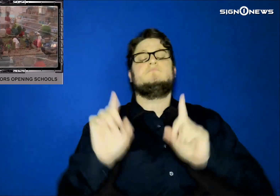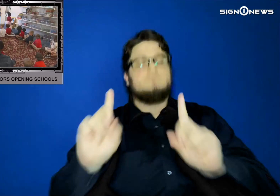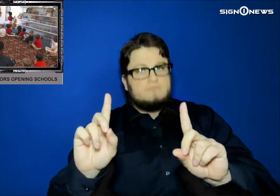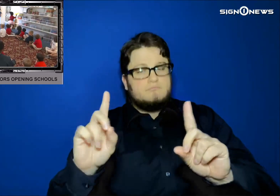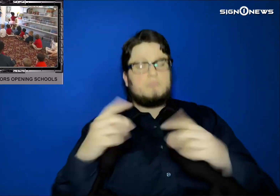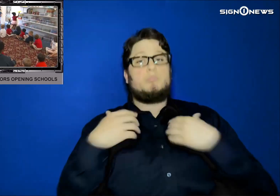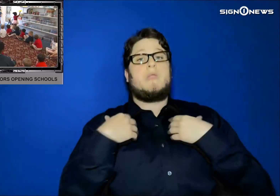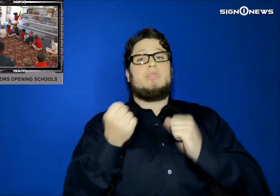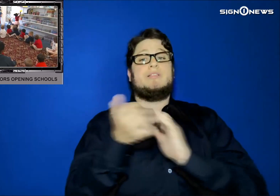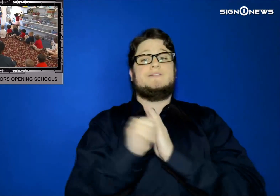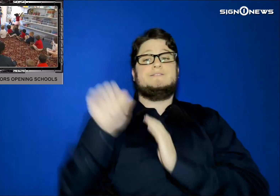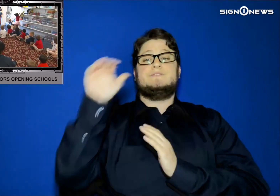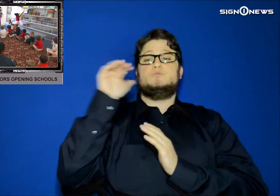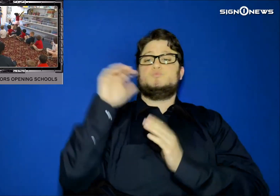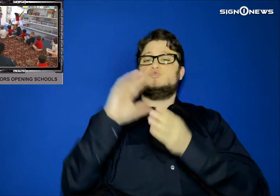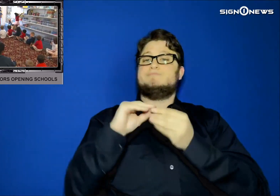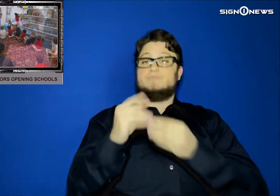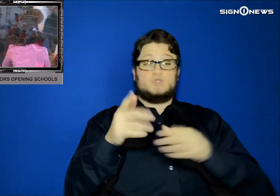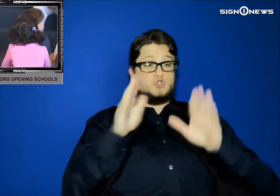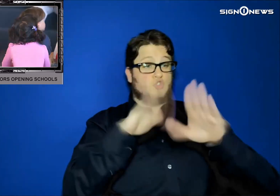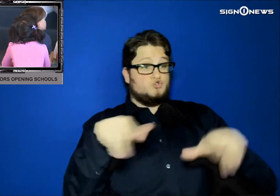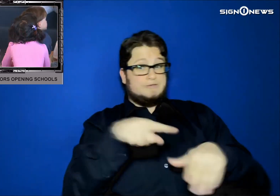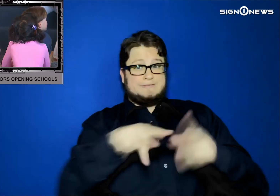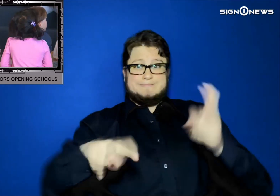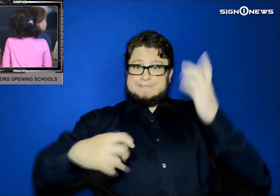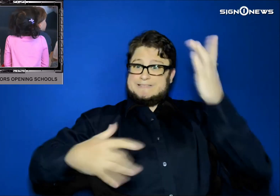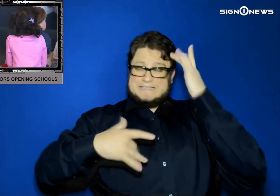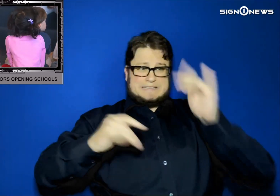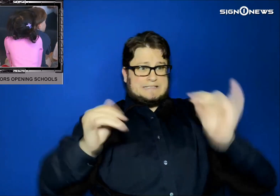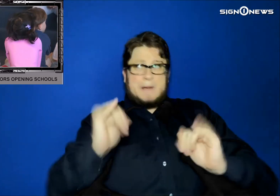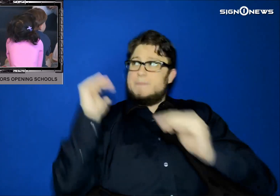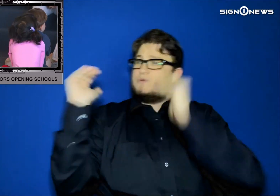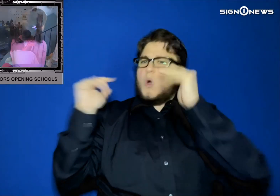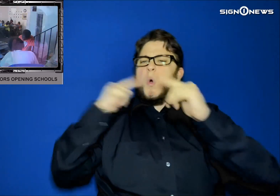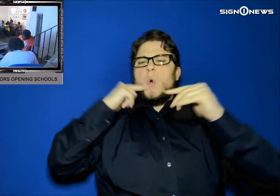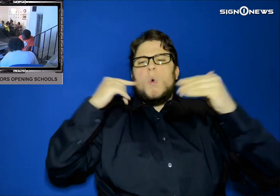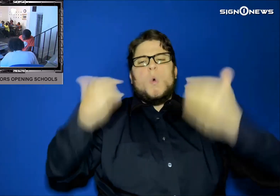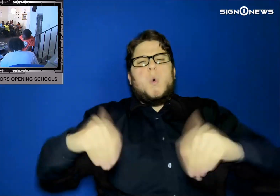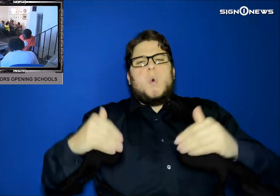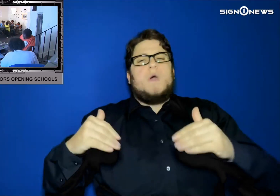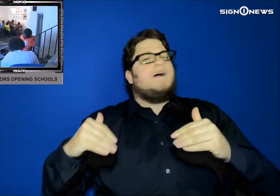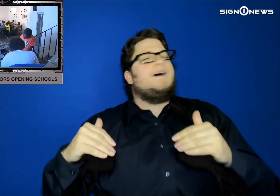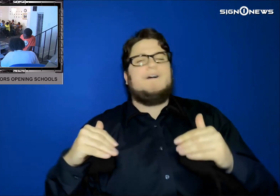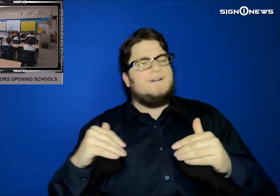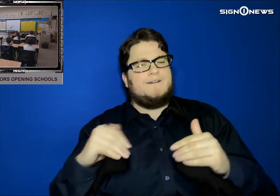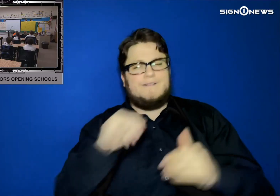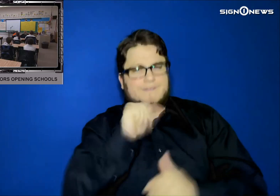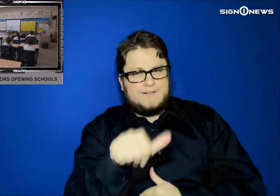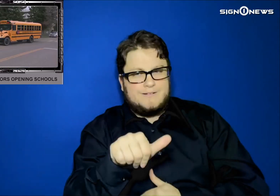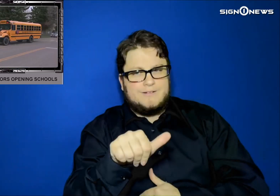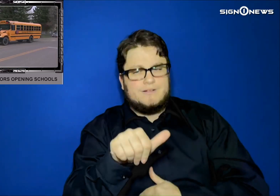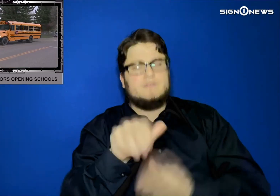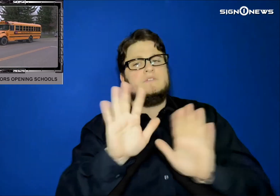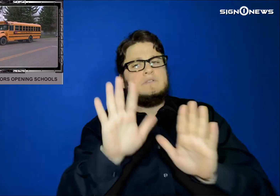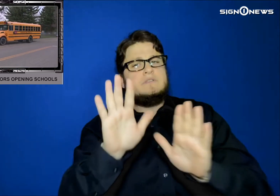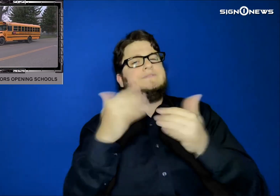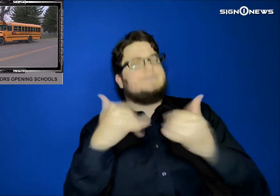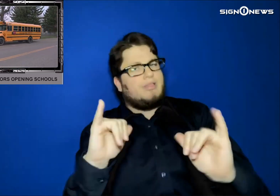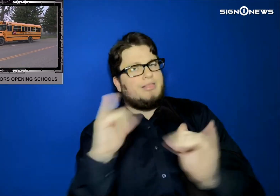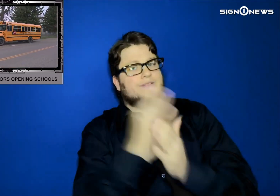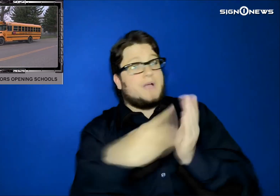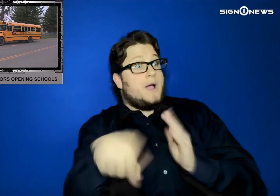However health experts say that even though children don't get as sick as adults, some